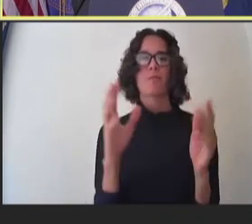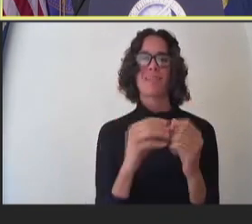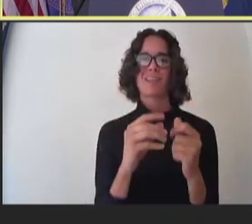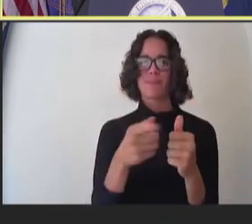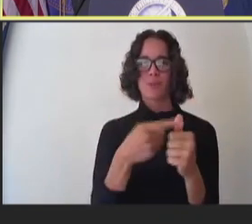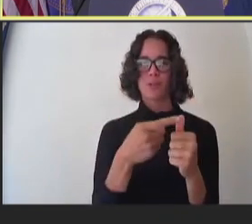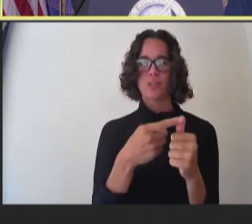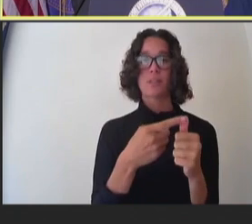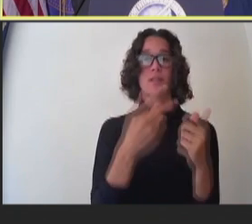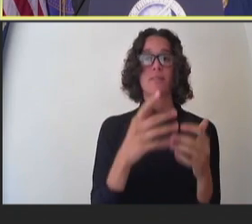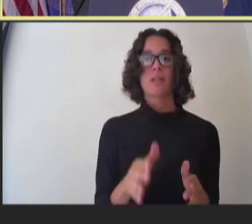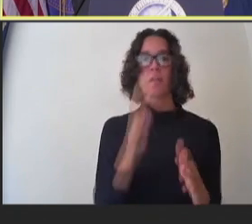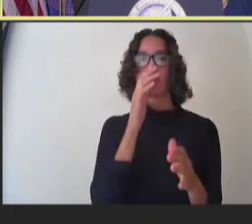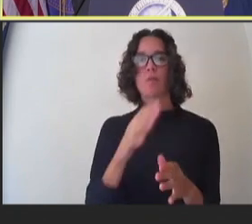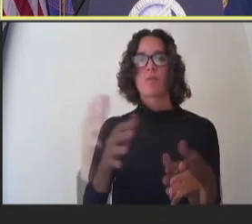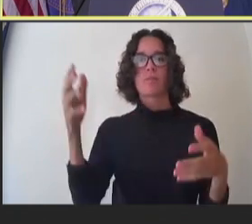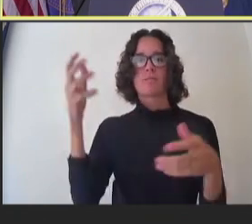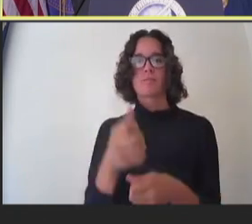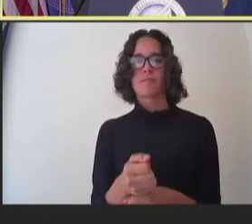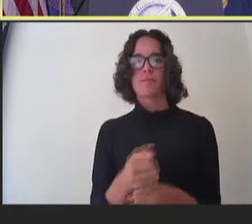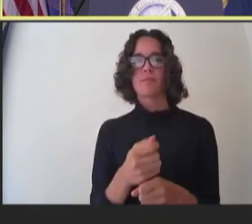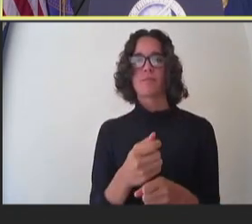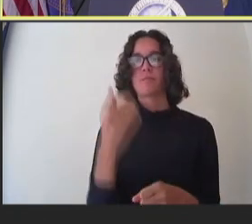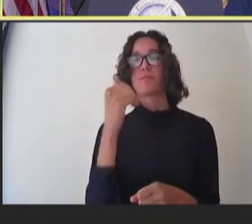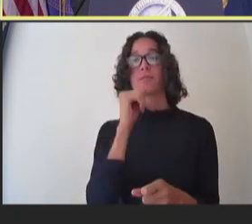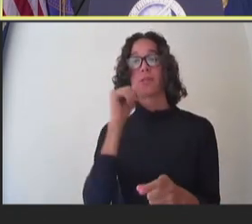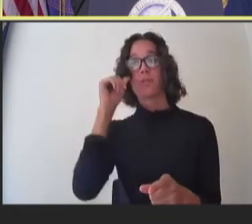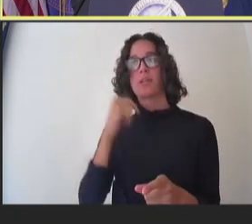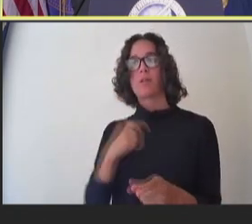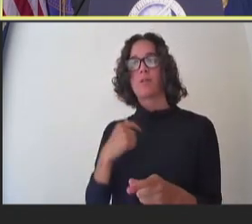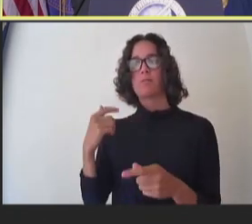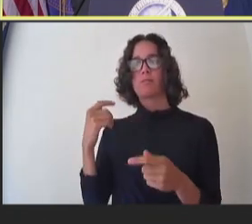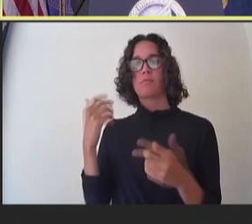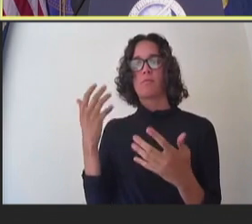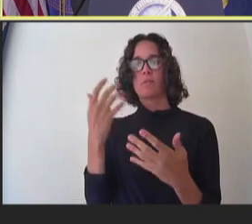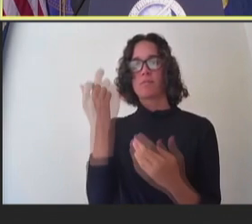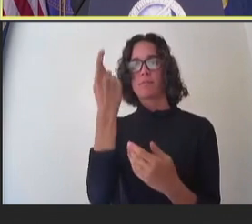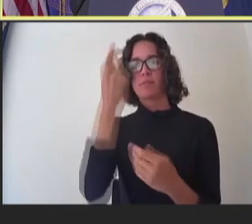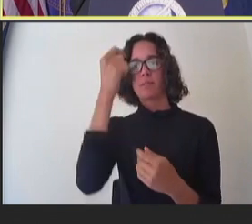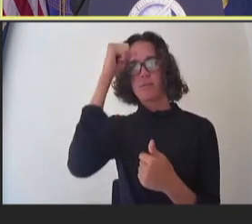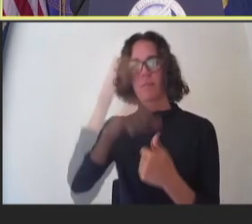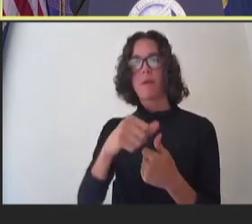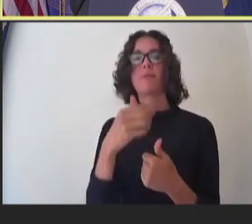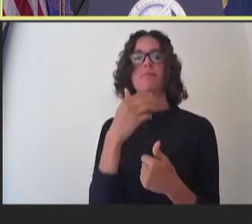from our first day, and we can move on to a high-level overview of today's agenda. In terms